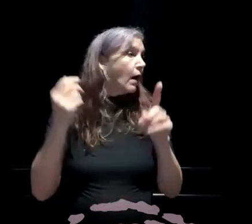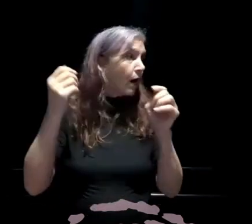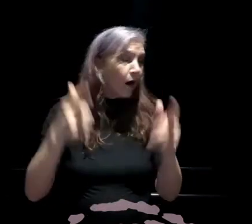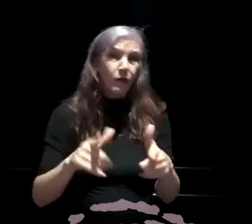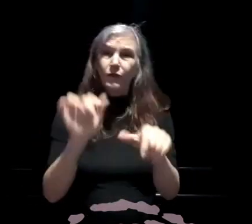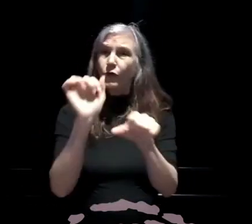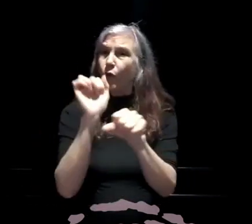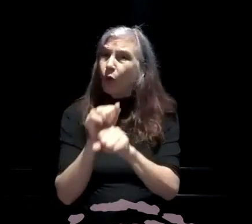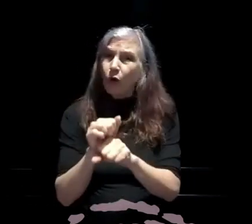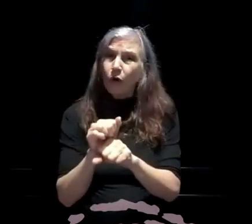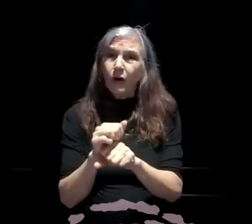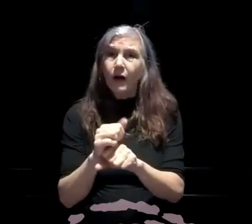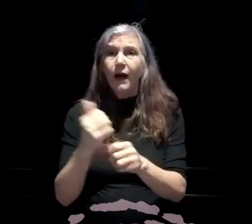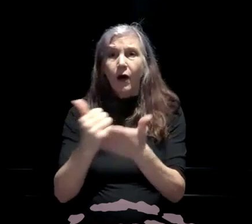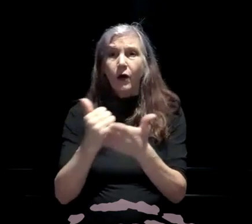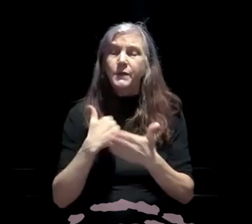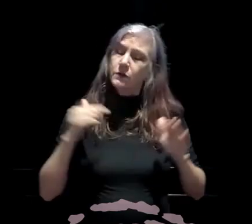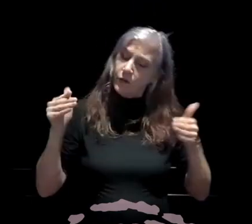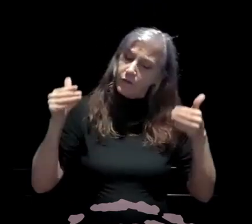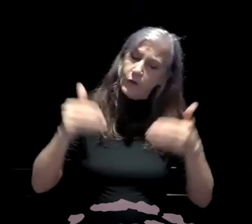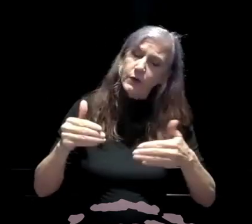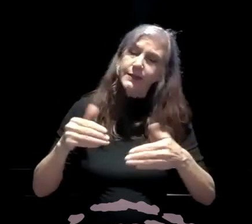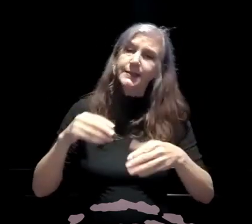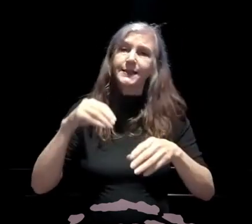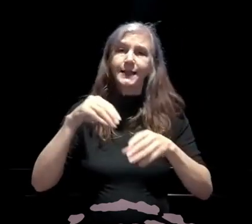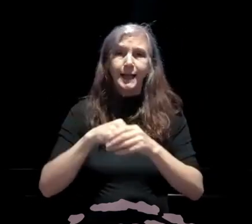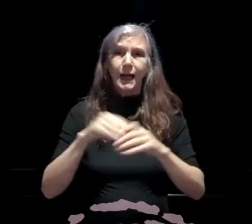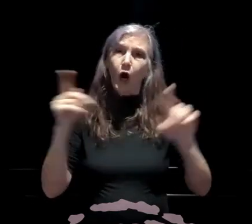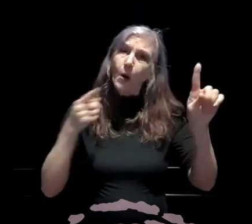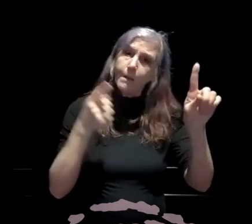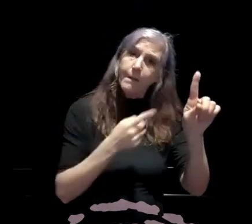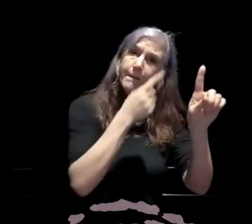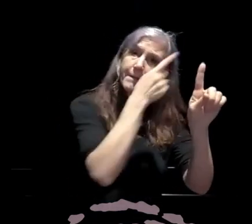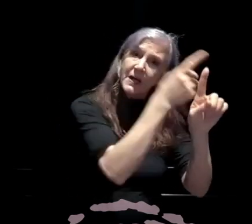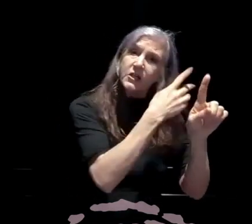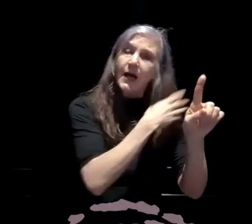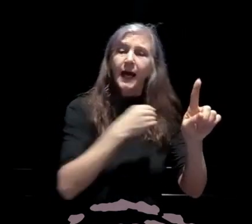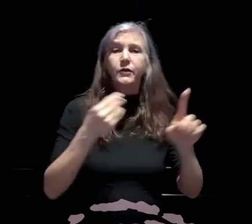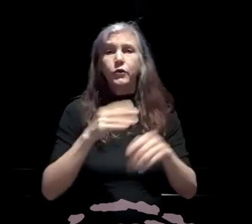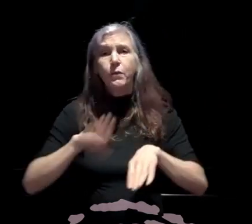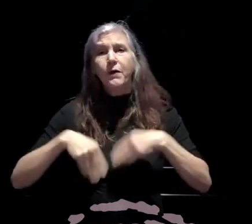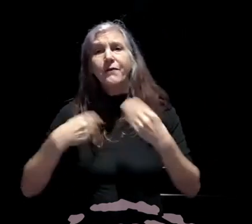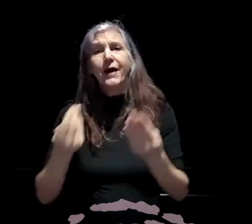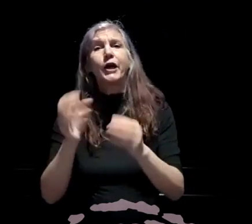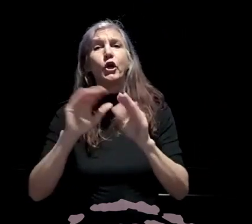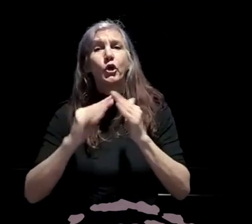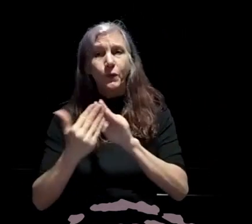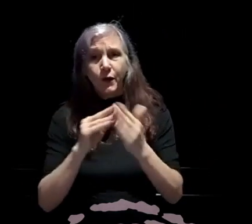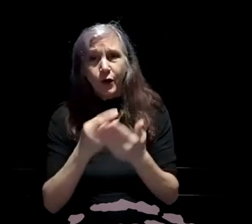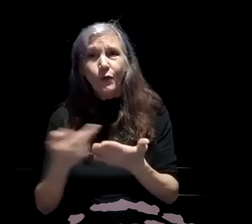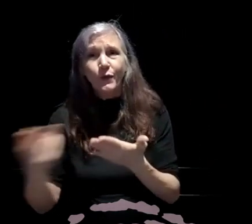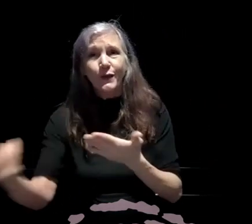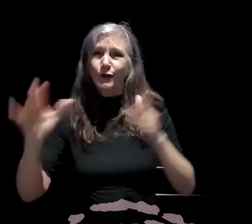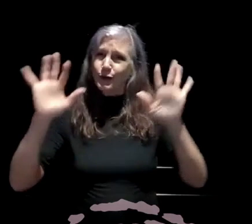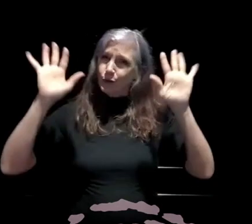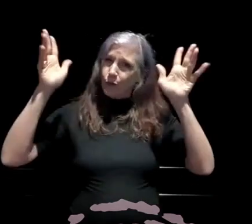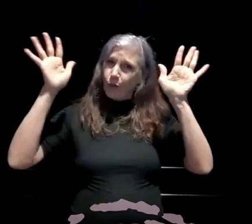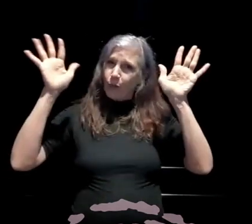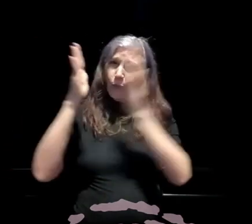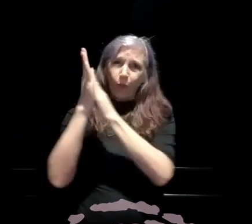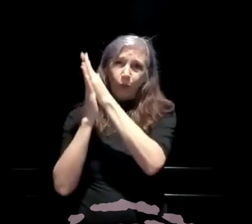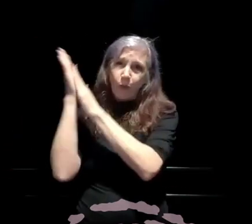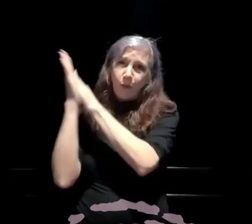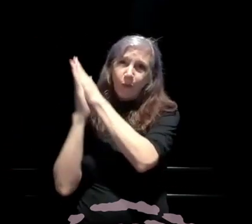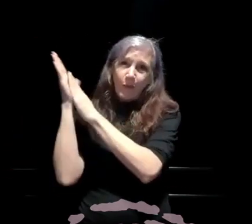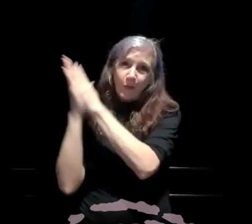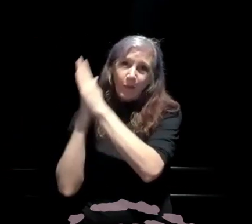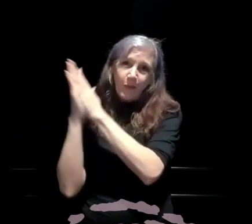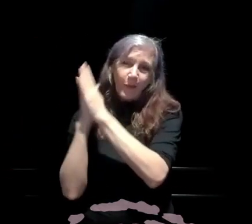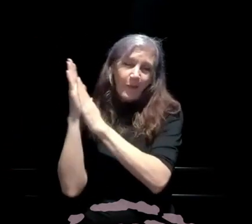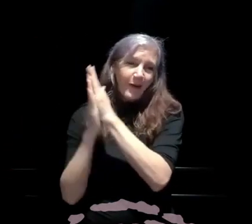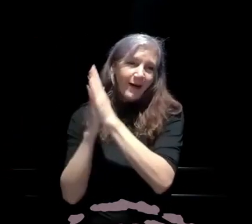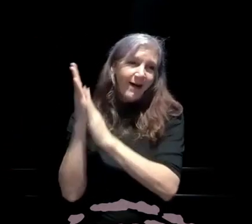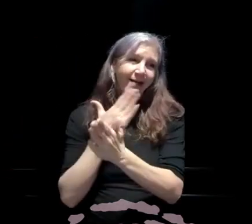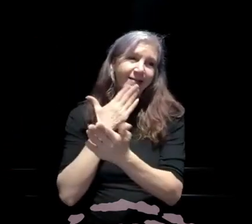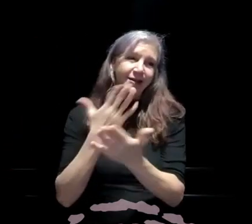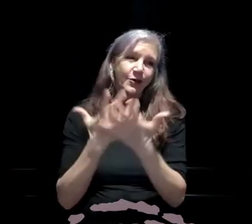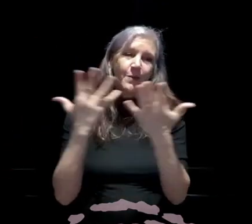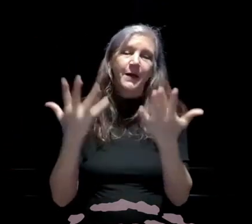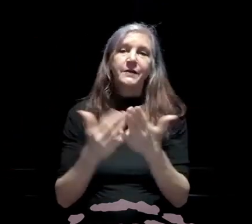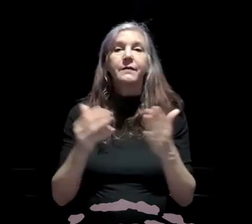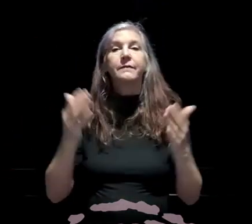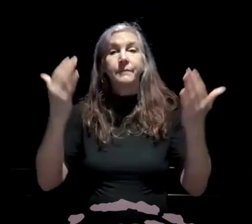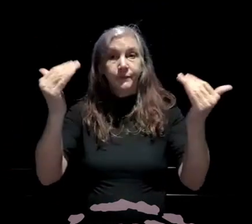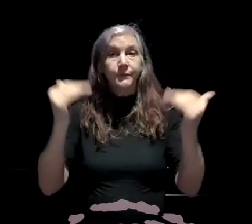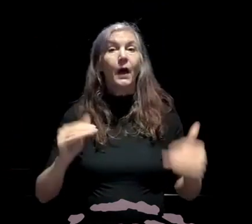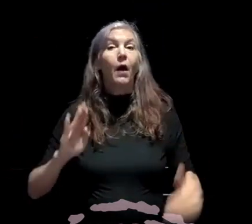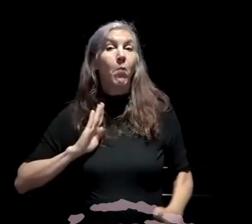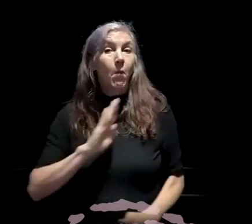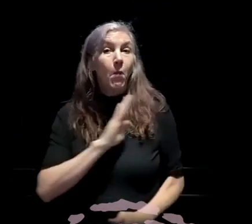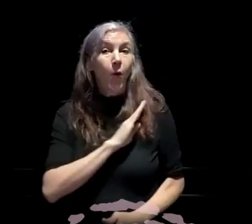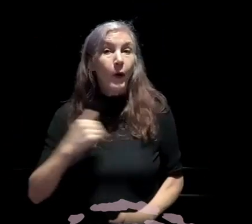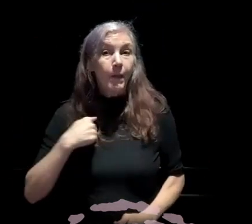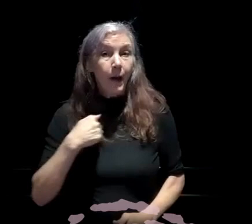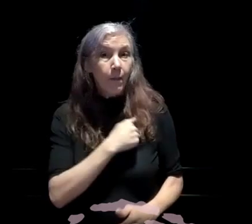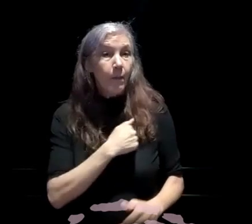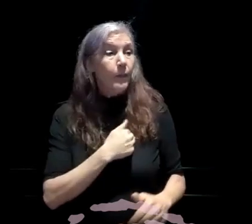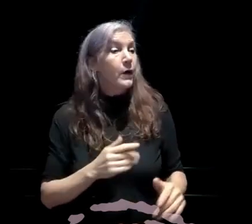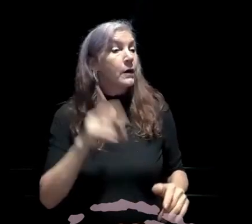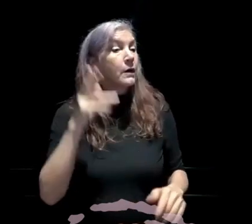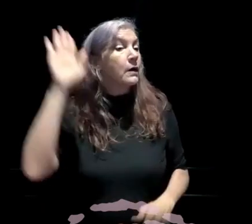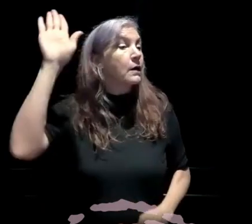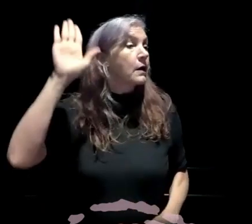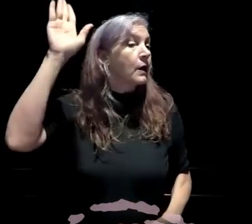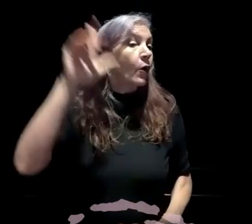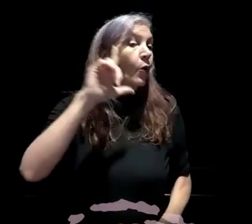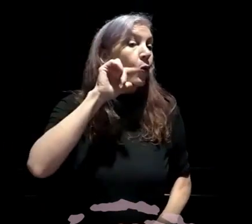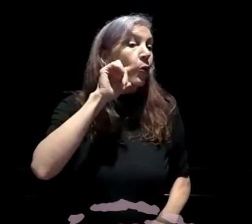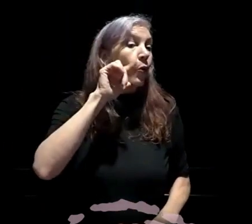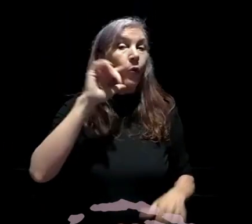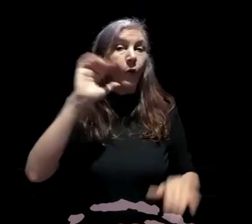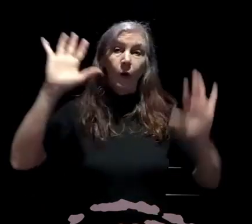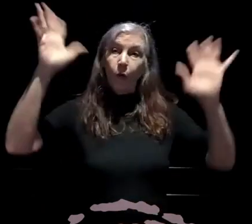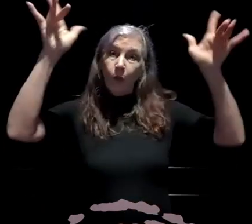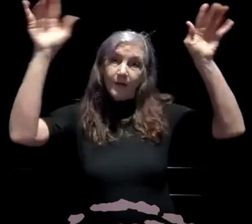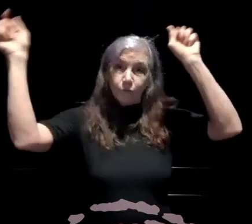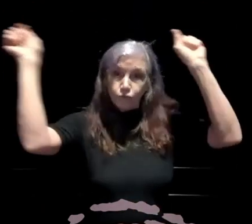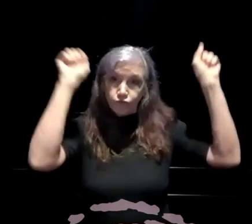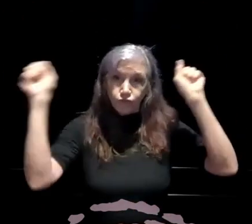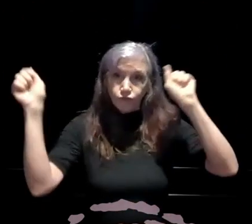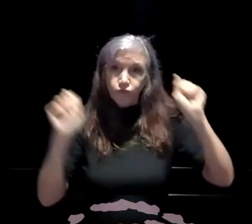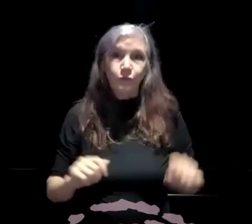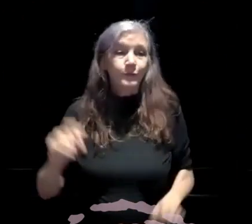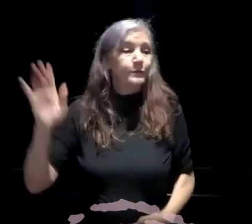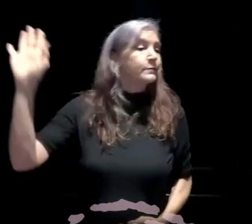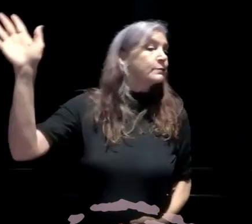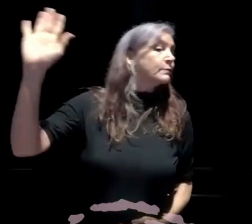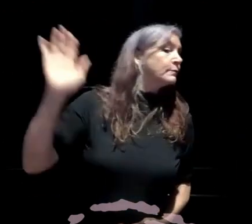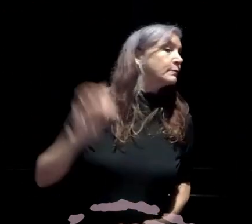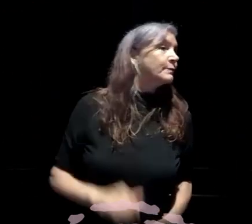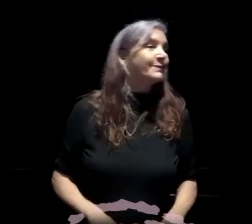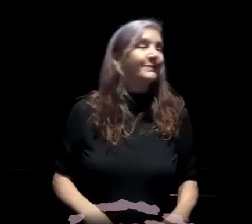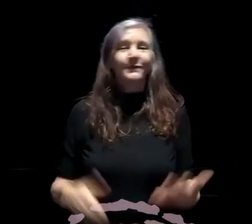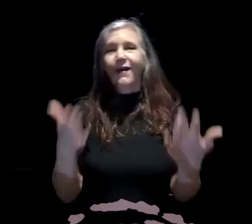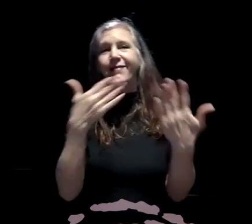So can we give it up for you all? Thank you. For that. To our board members, if you are a board member in this space, let's see who you are, if you can wave or wiggle or dance or shout.